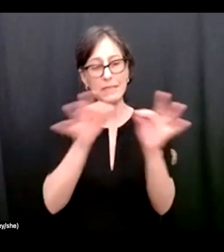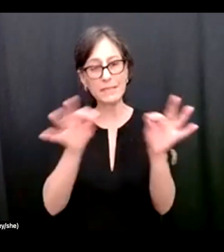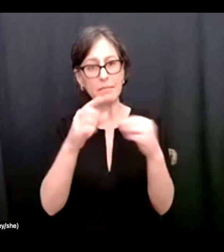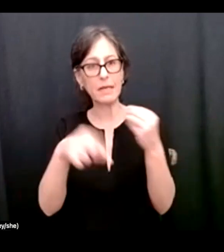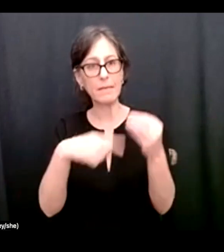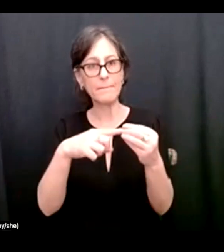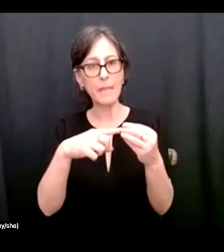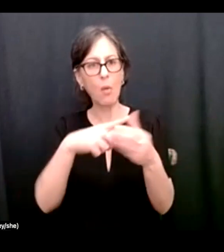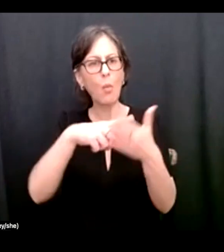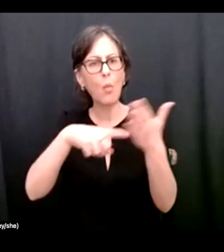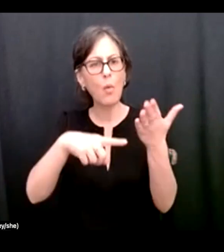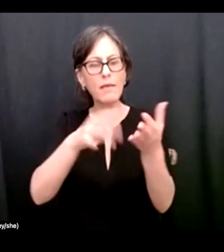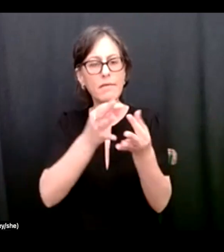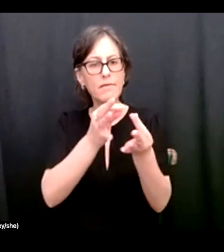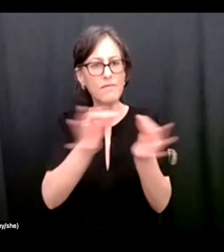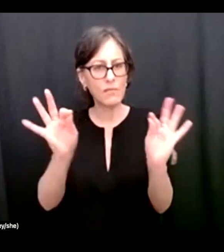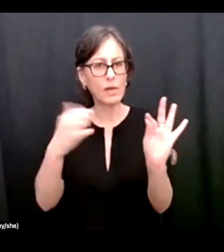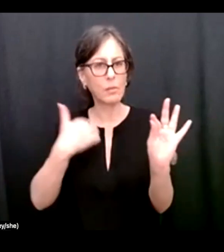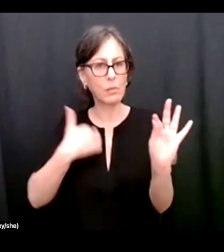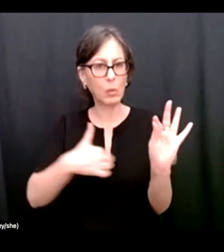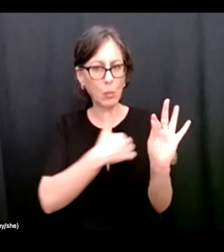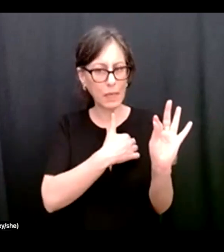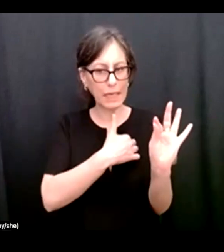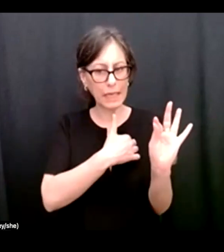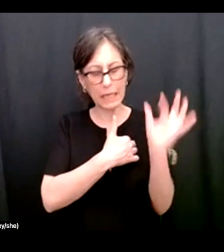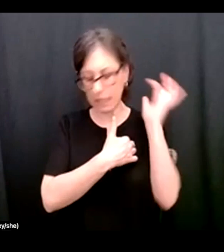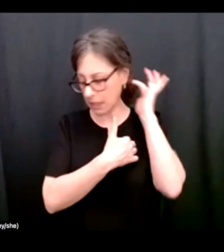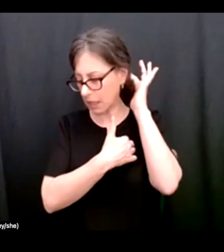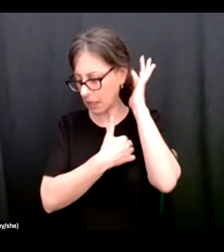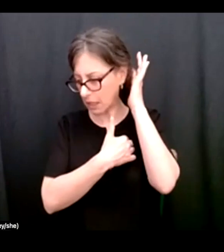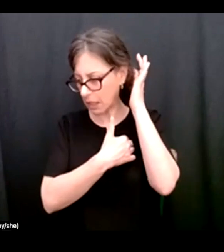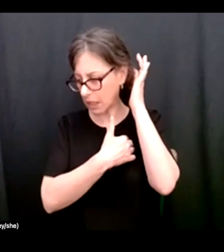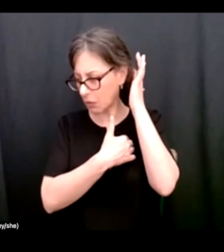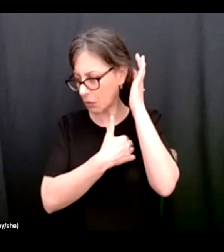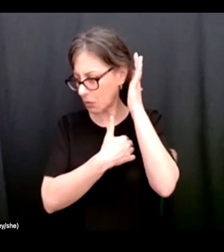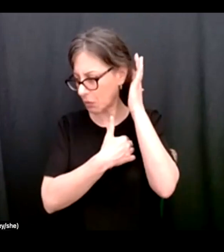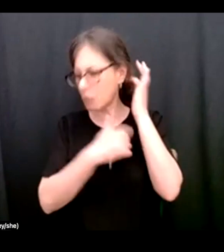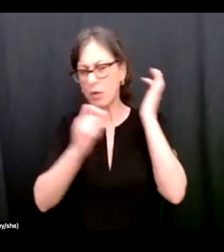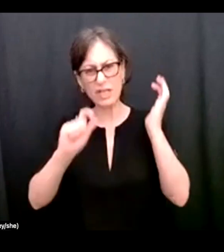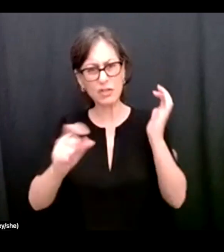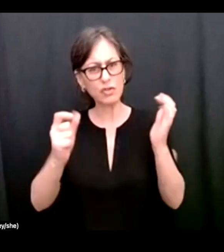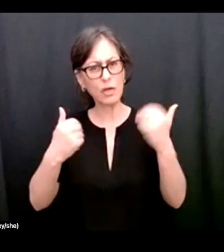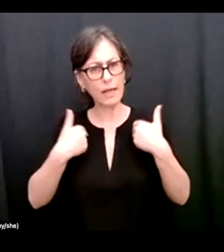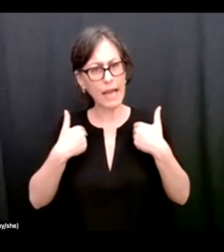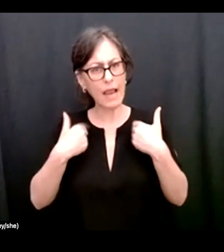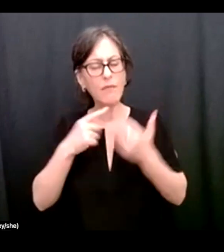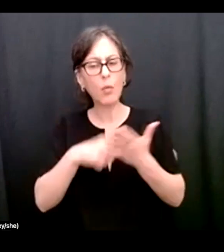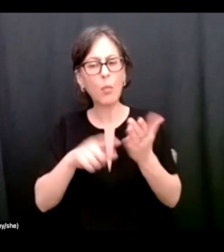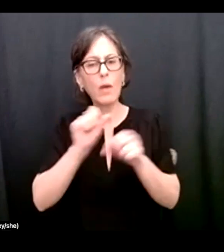what freedoms we should be able to enjoy and what work we have to do to continue